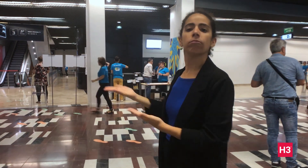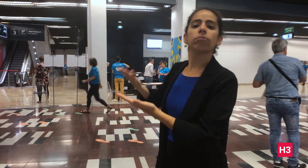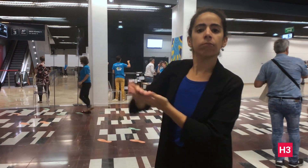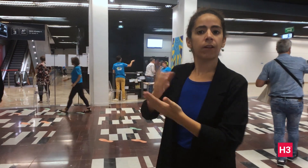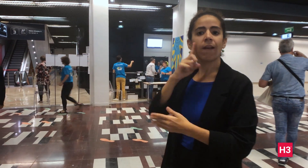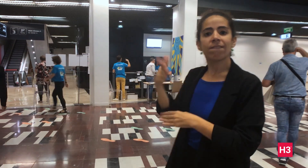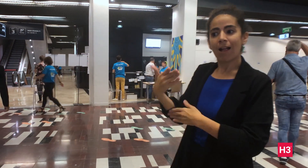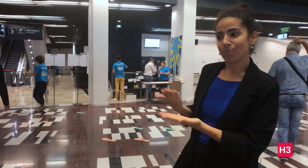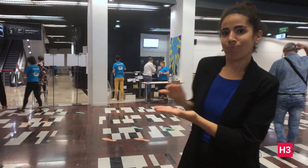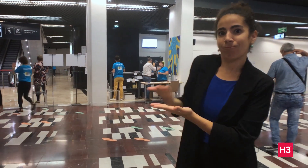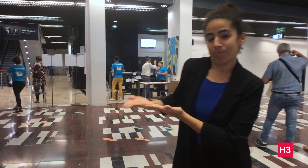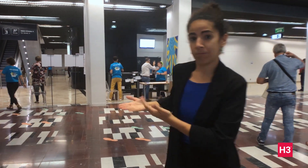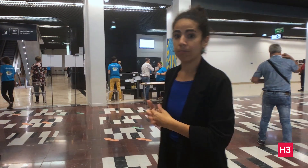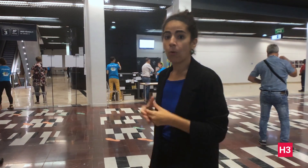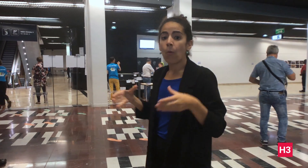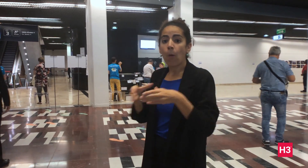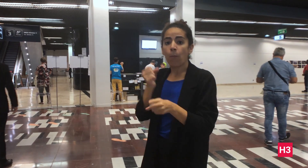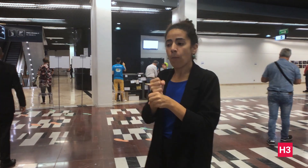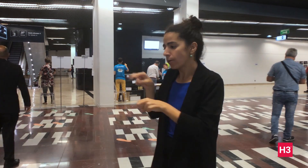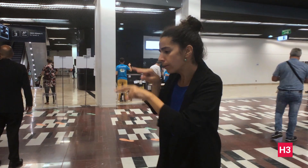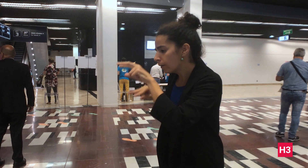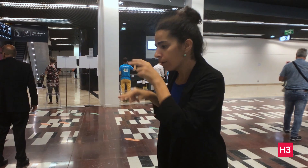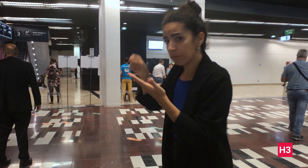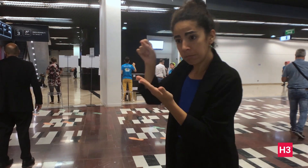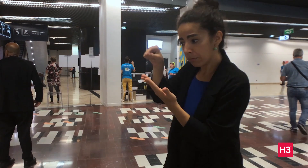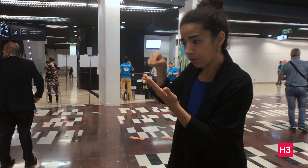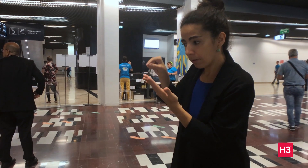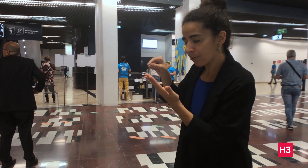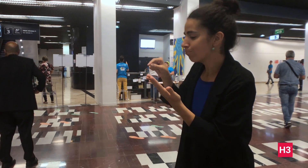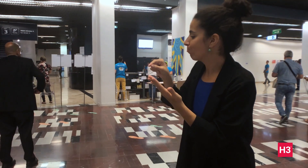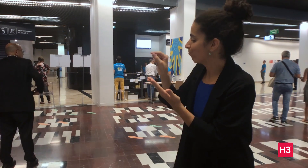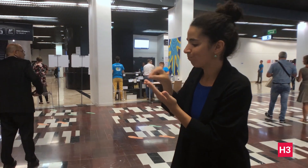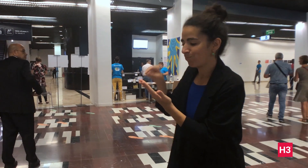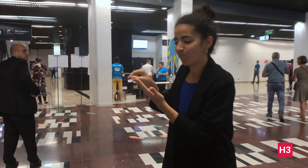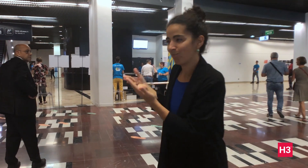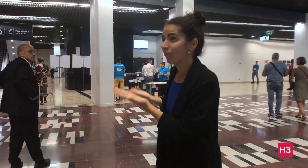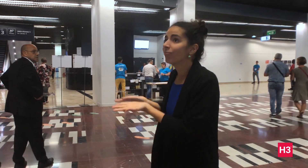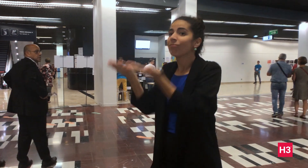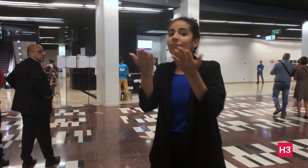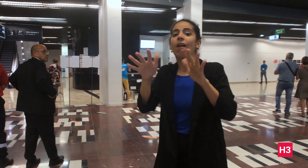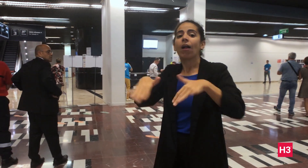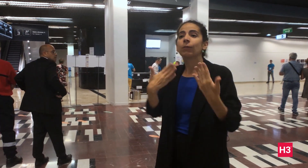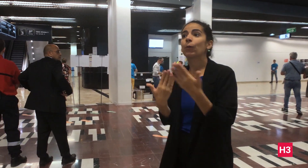six countries proposed different Deaf Flag designs. In reviewing these designs, they found it did not meet criteria